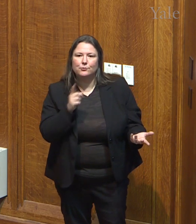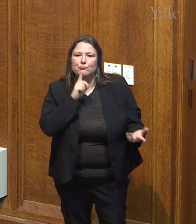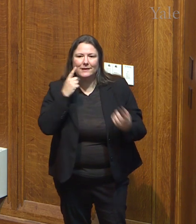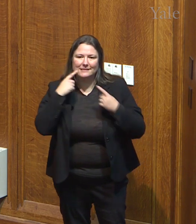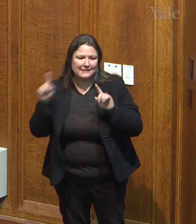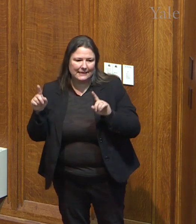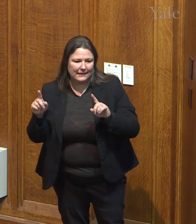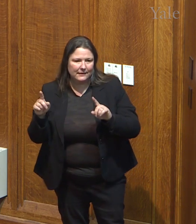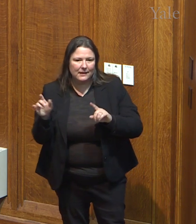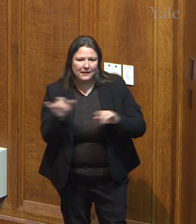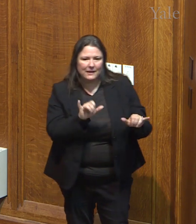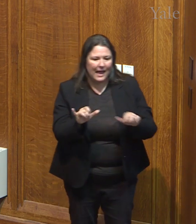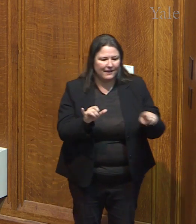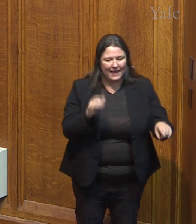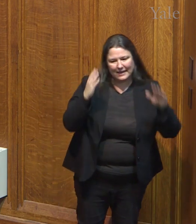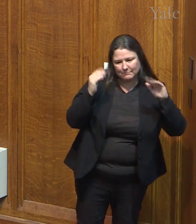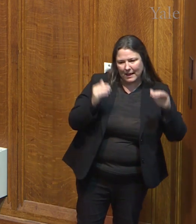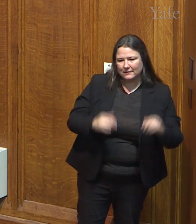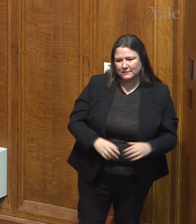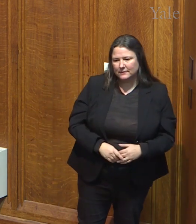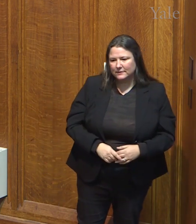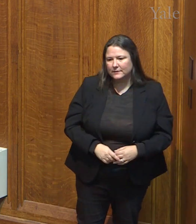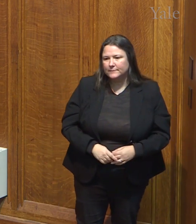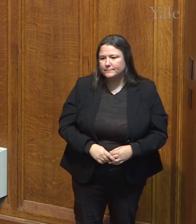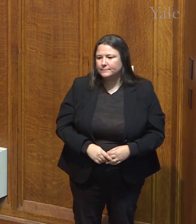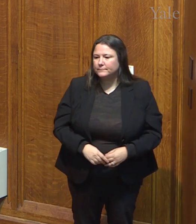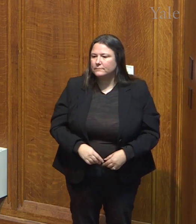is still a struggle despite the device.